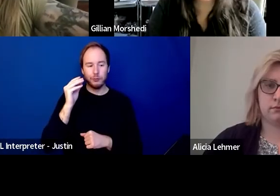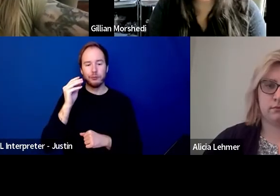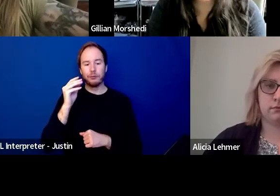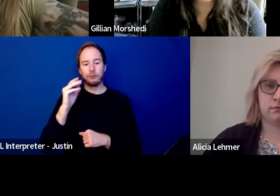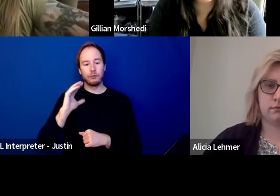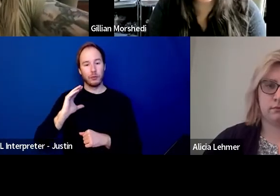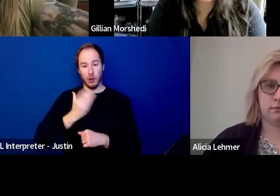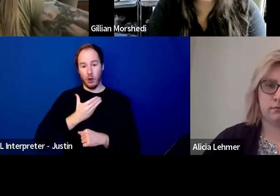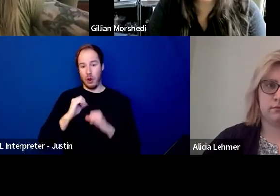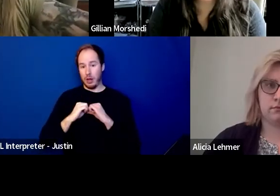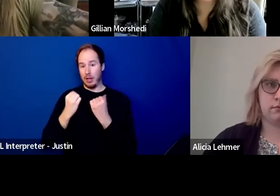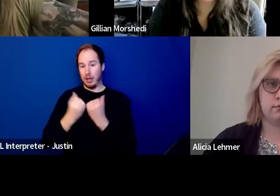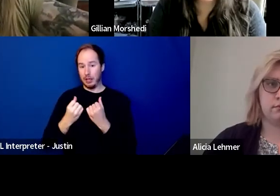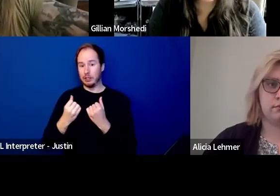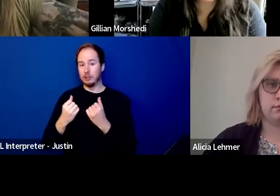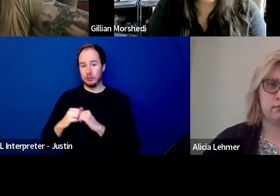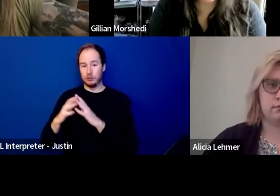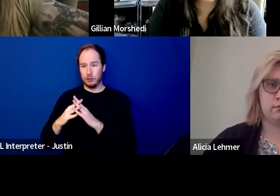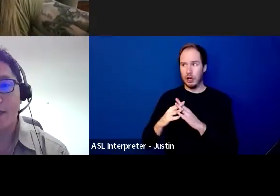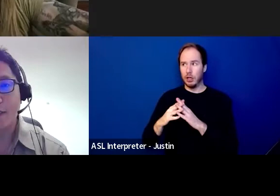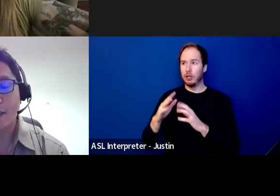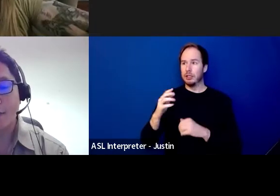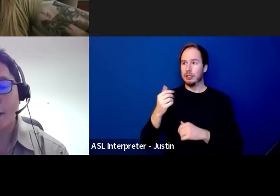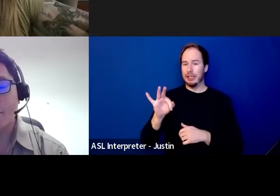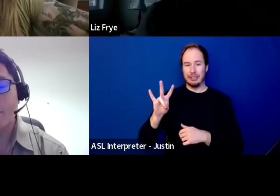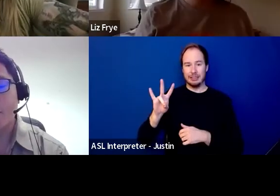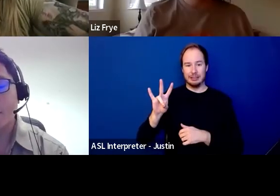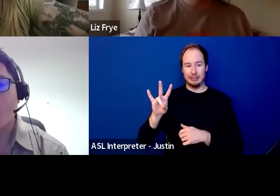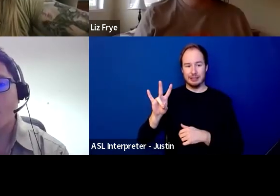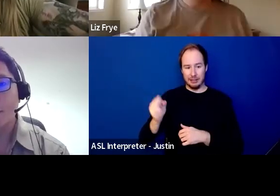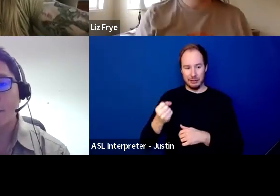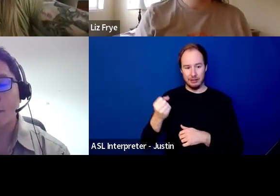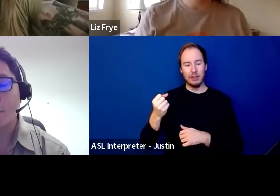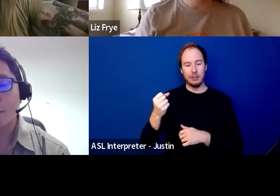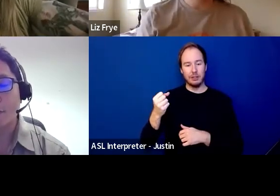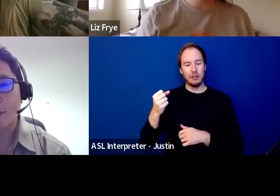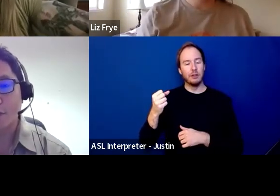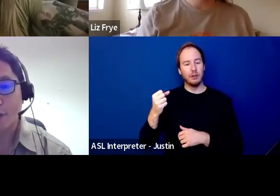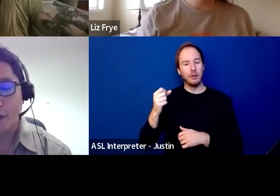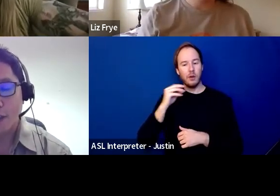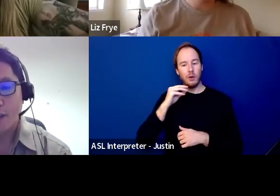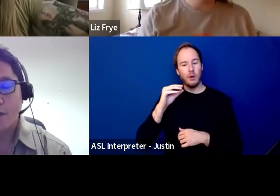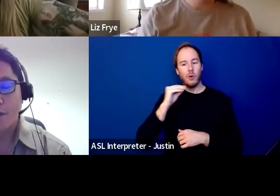which started in 1970s as a primarily homeless emergency shelter,